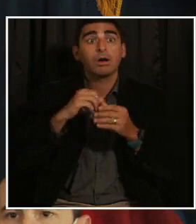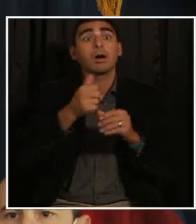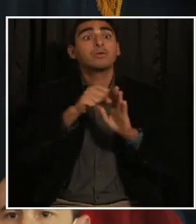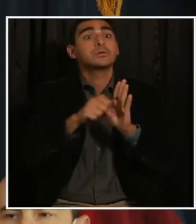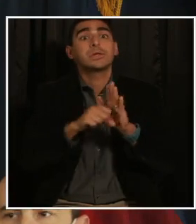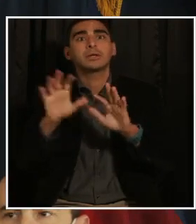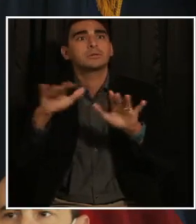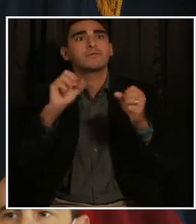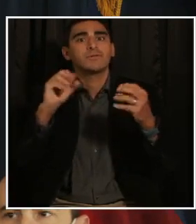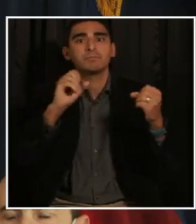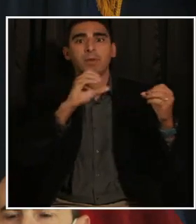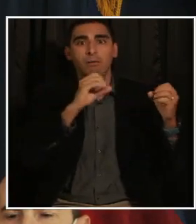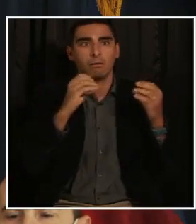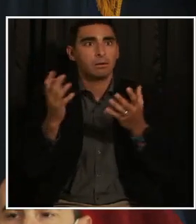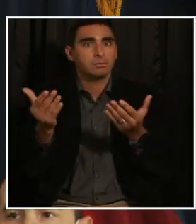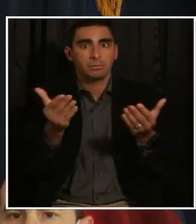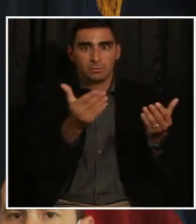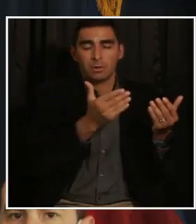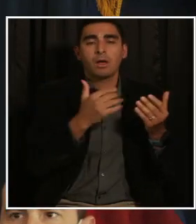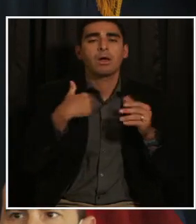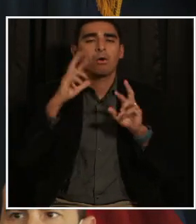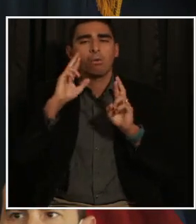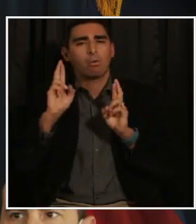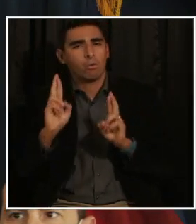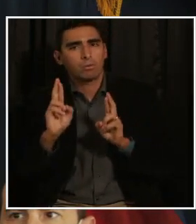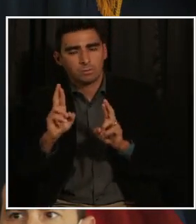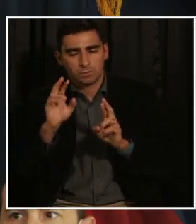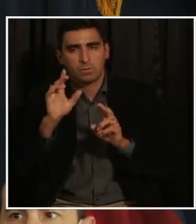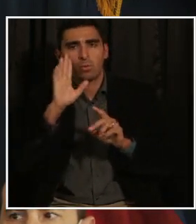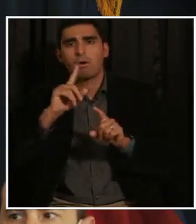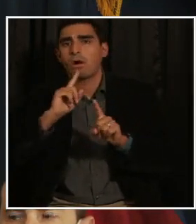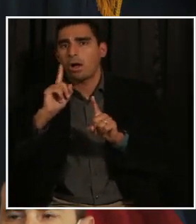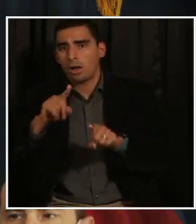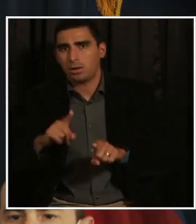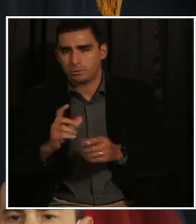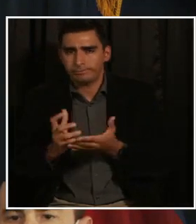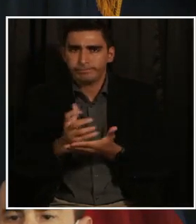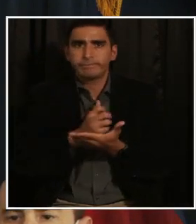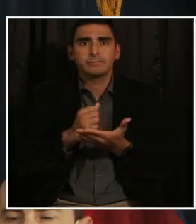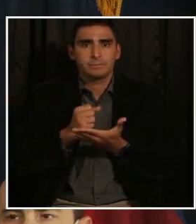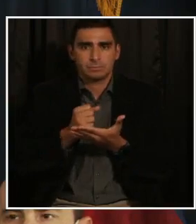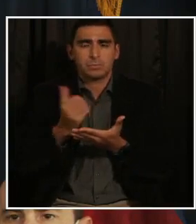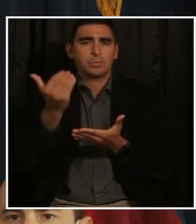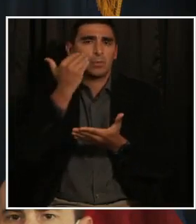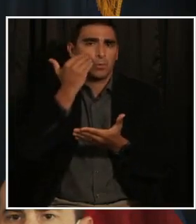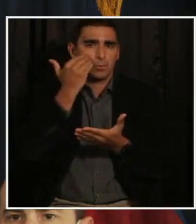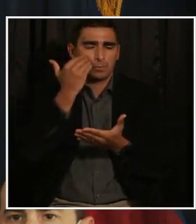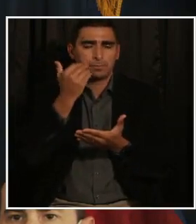i fully expect we'll get all these answers um and and uh and and highlight uh